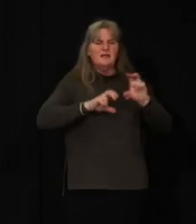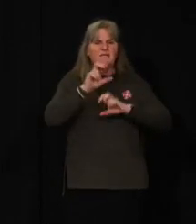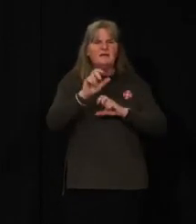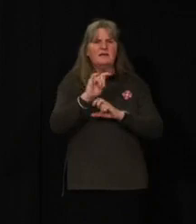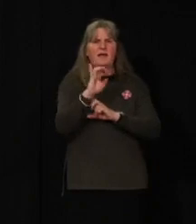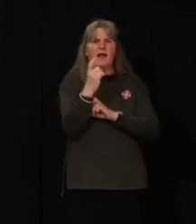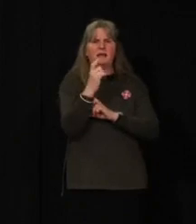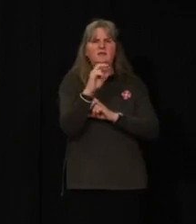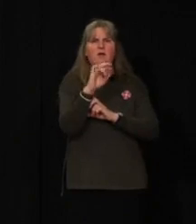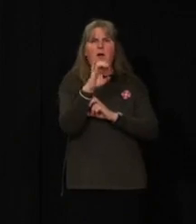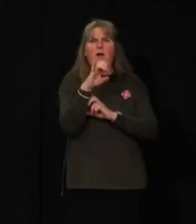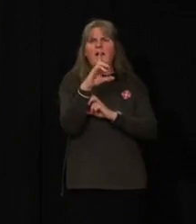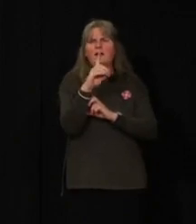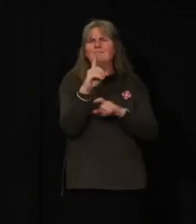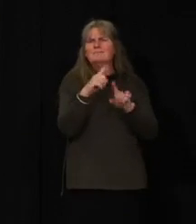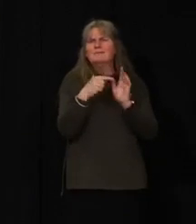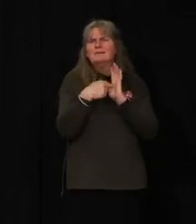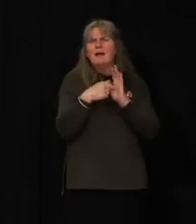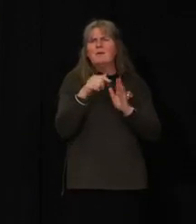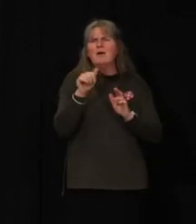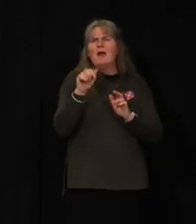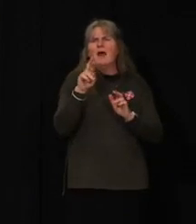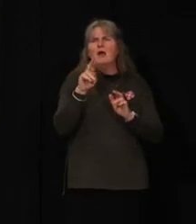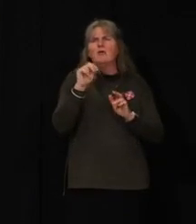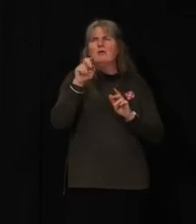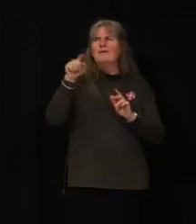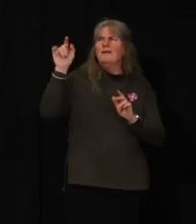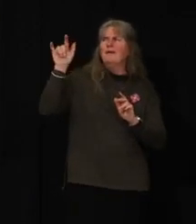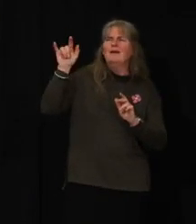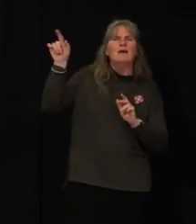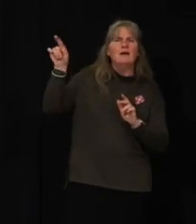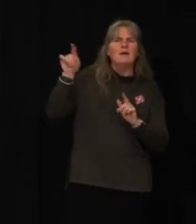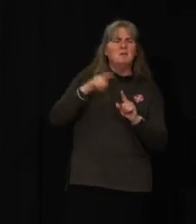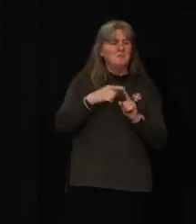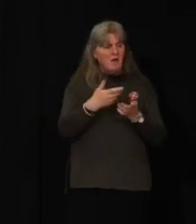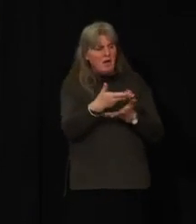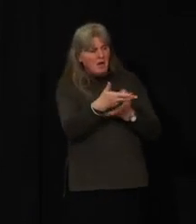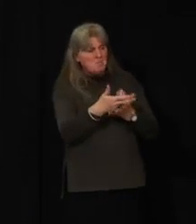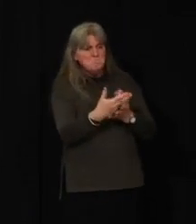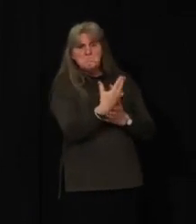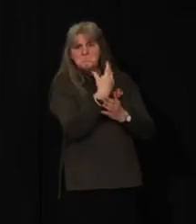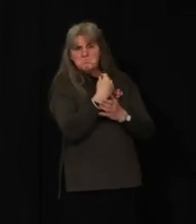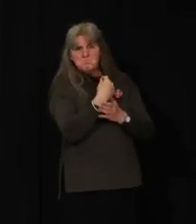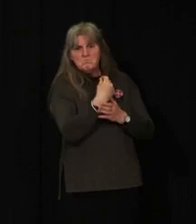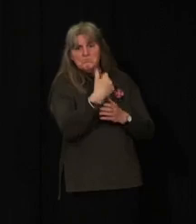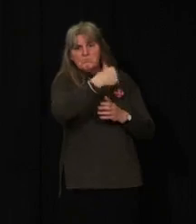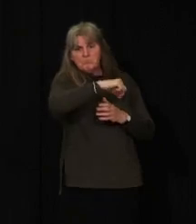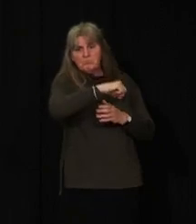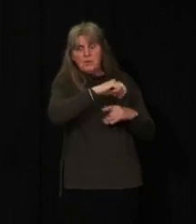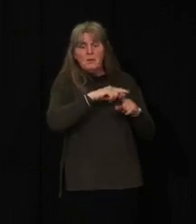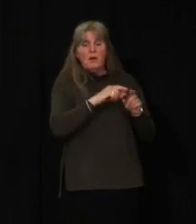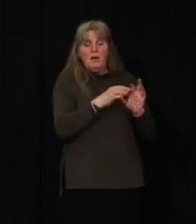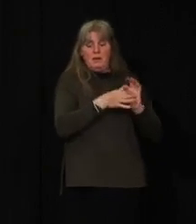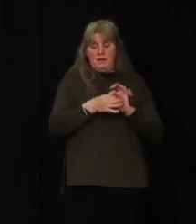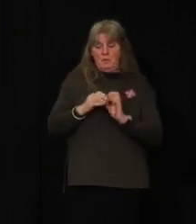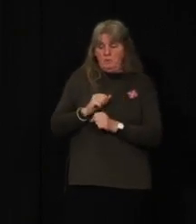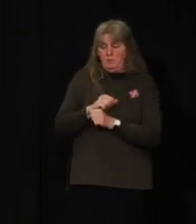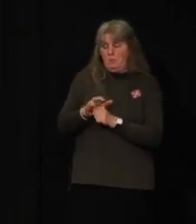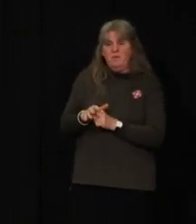business investment tax credit to talk -- to help the company's like air North. They refused to take us up on that offer. When it comes to COVID, we are